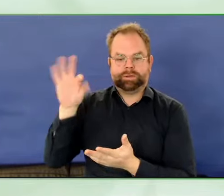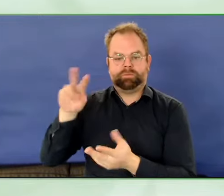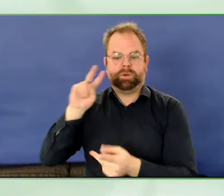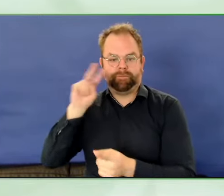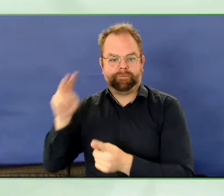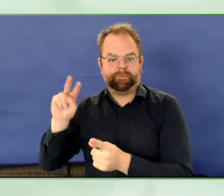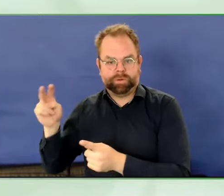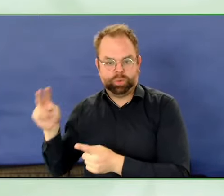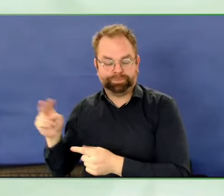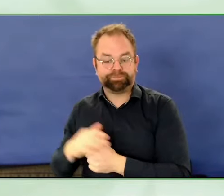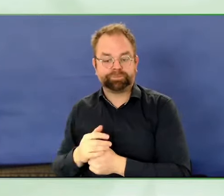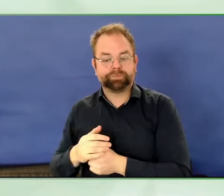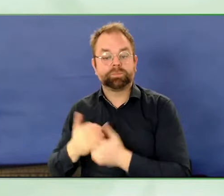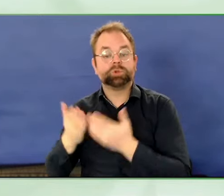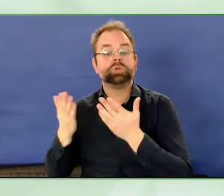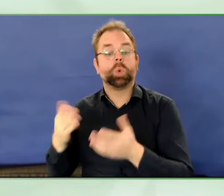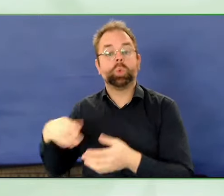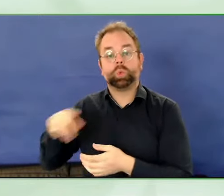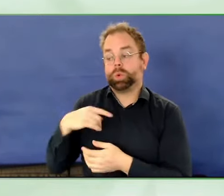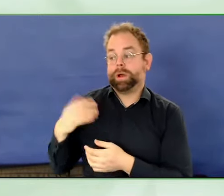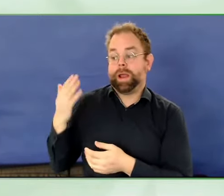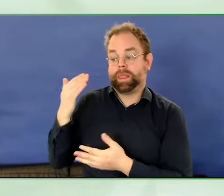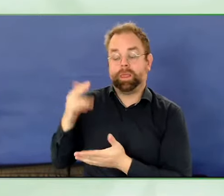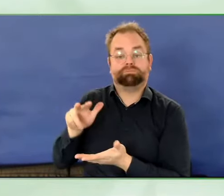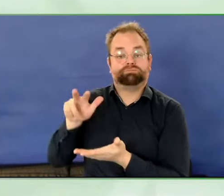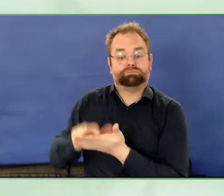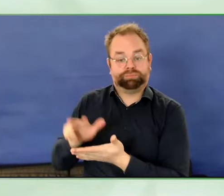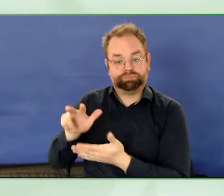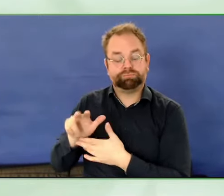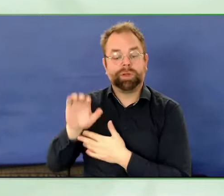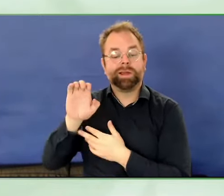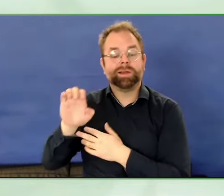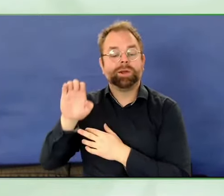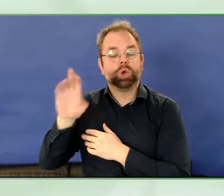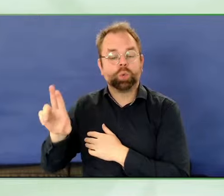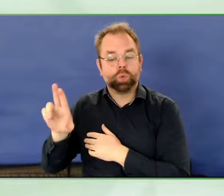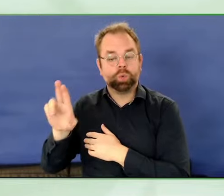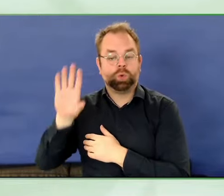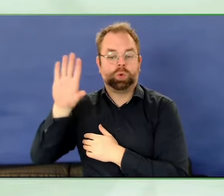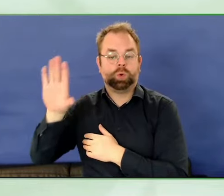Then we also hope to, along with the EU, move it.